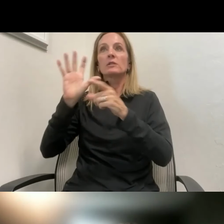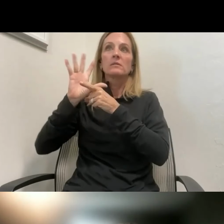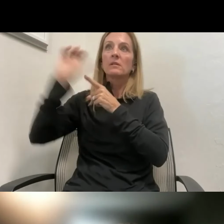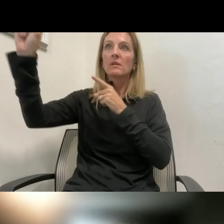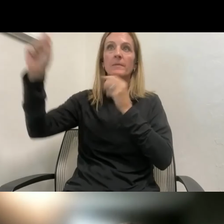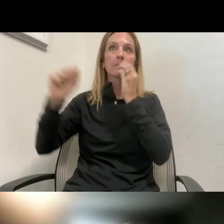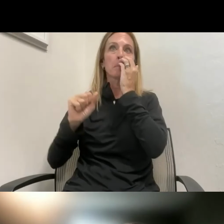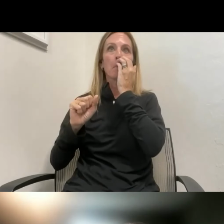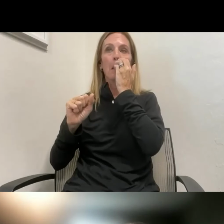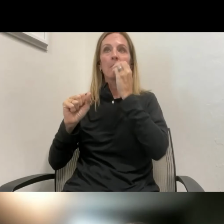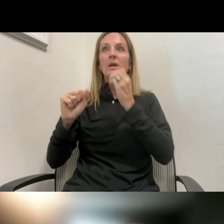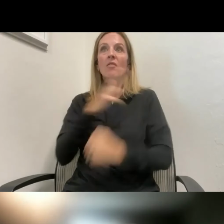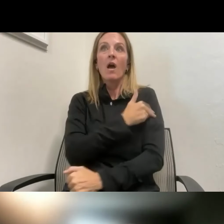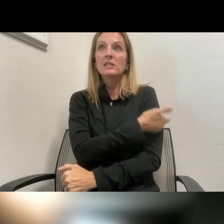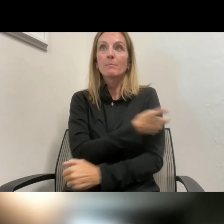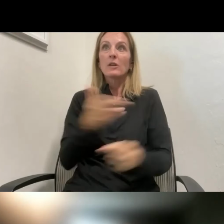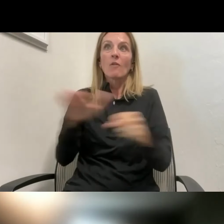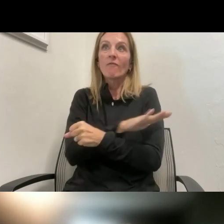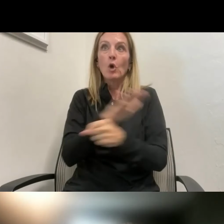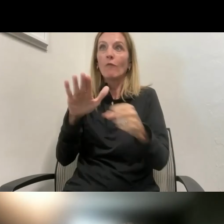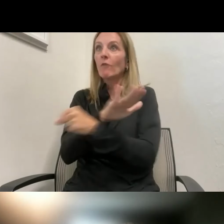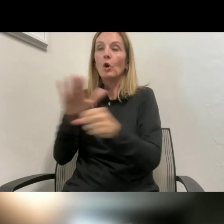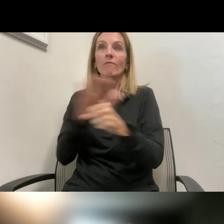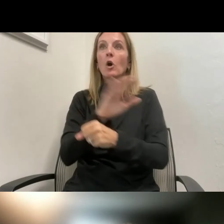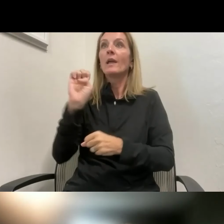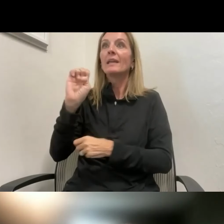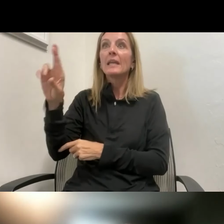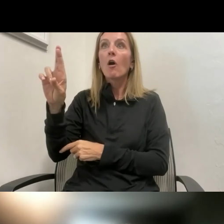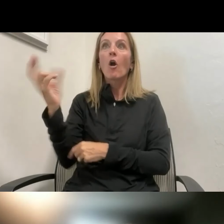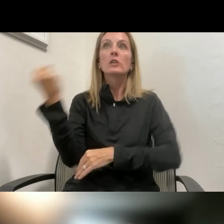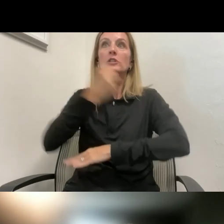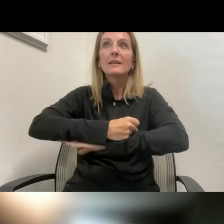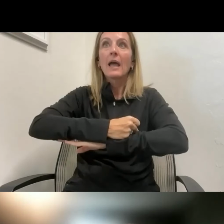are full. Emergency rooms are shut down, ‘cause they just can’t deal with the capacity.